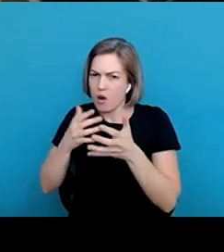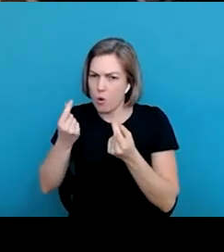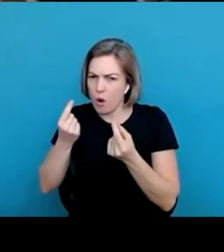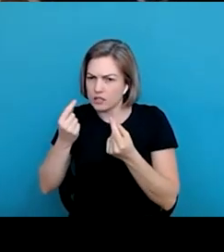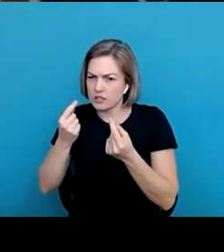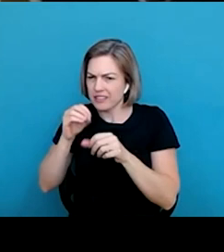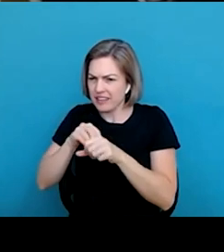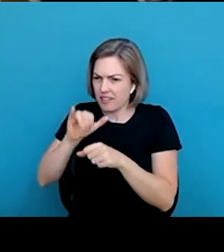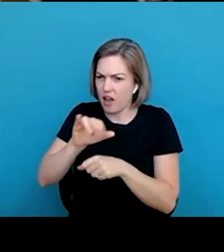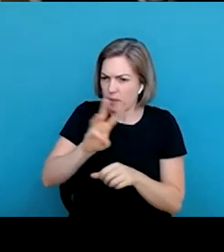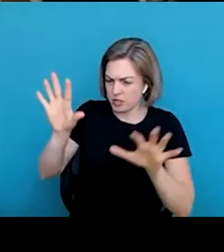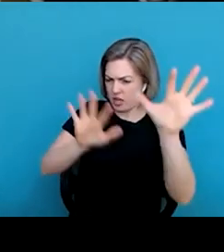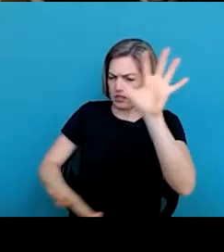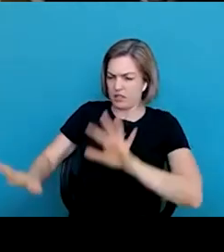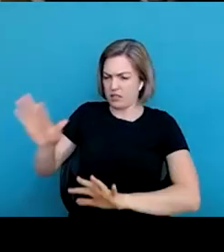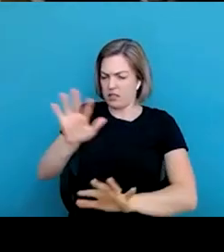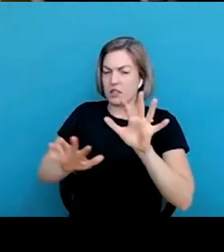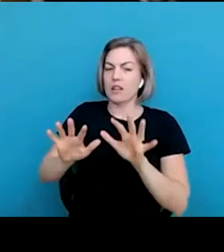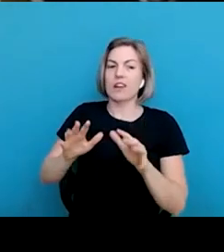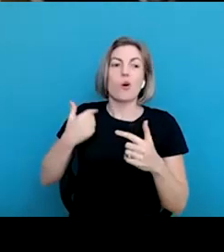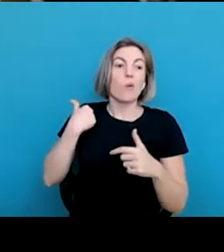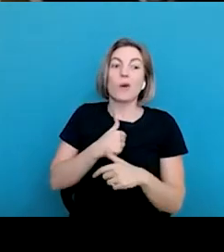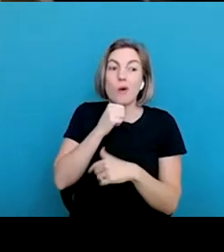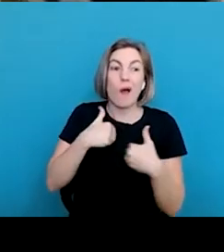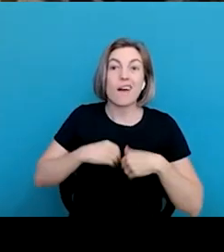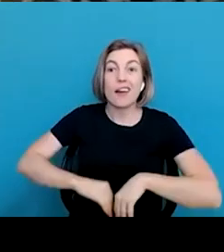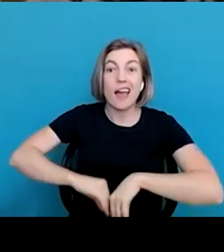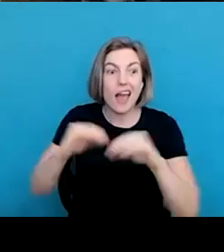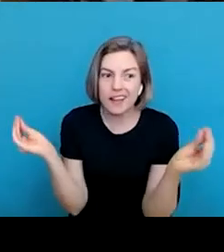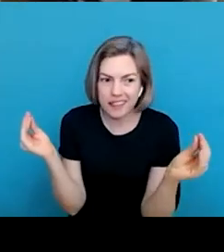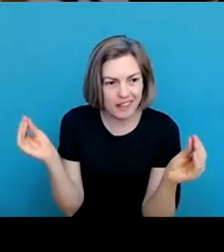What is in the space. And we do not have anything like that for XR right now.